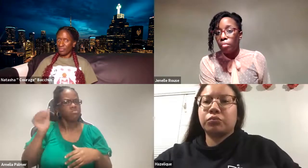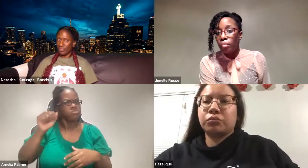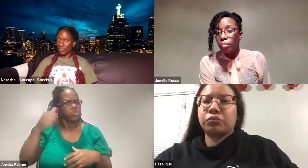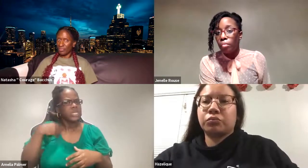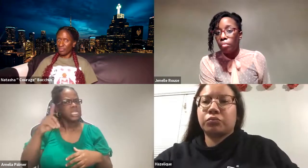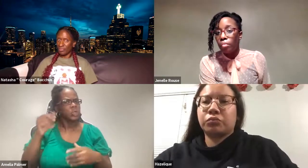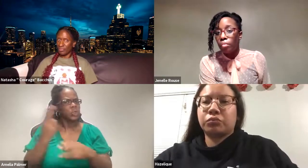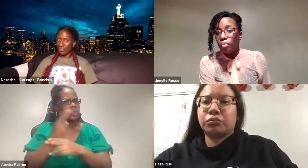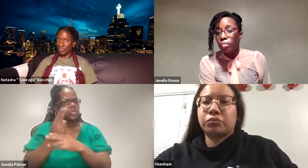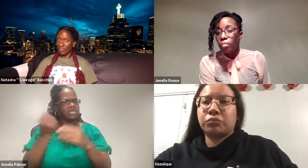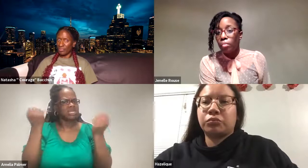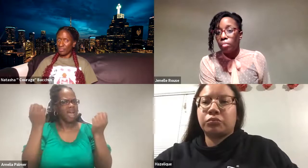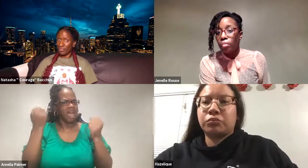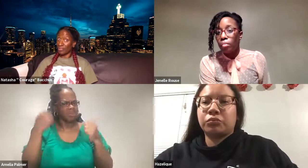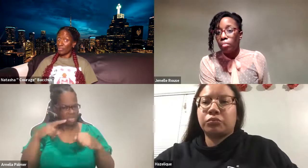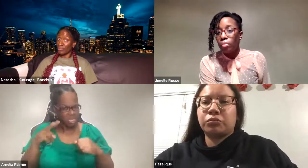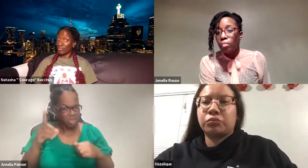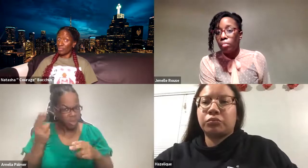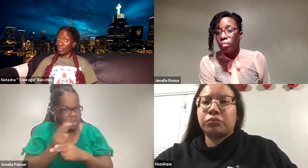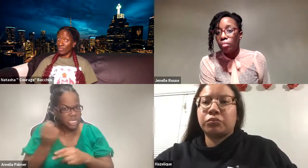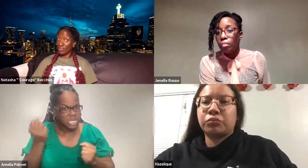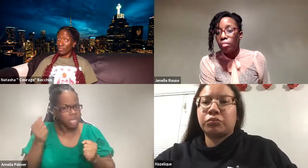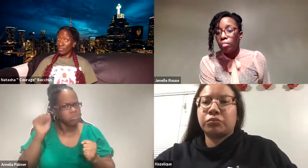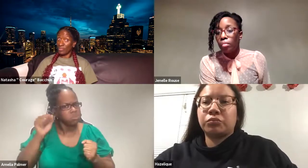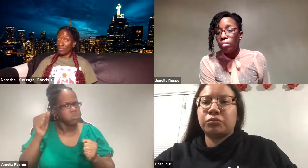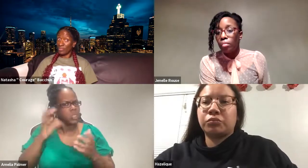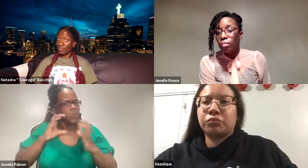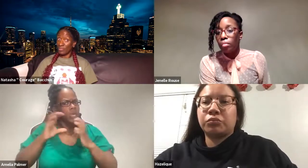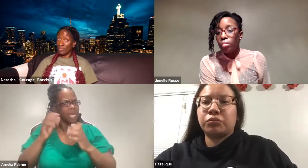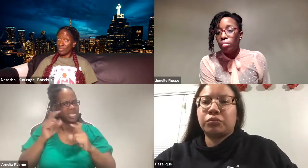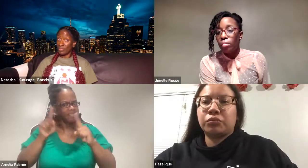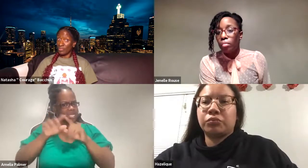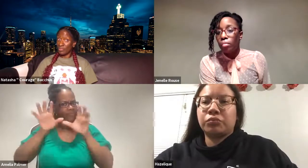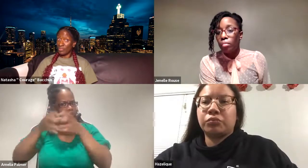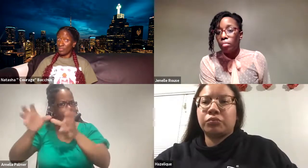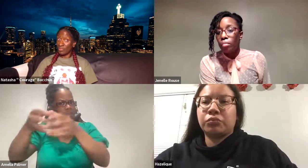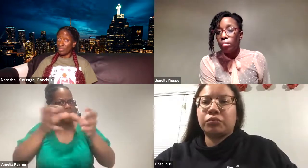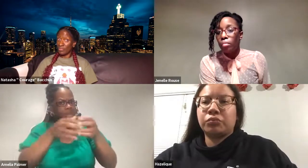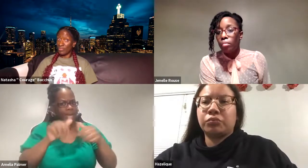i remember one time when i remember when i first met an indigenous person who told